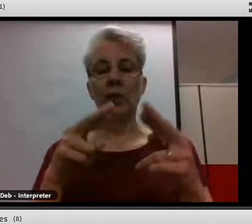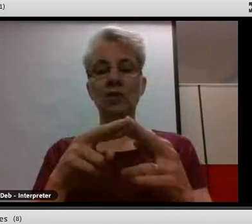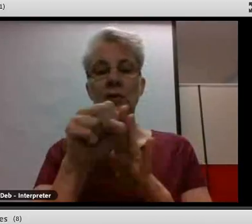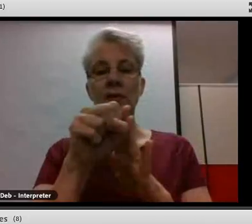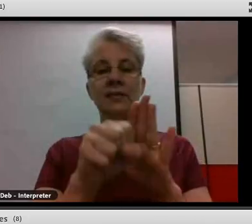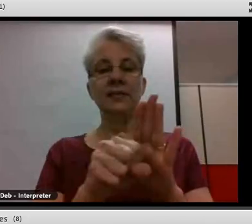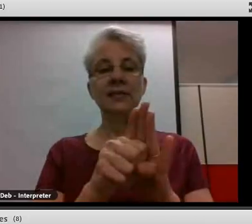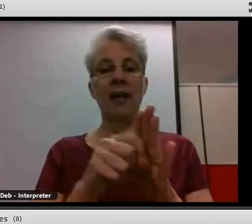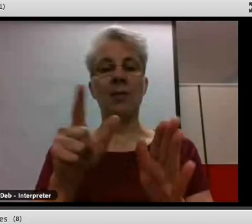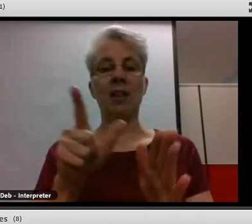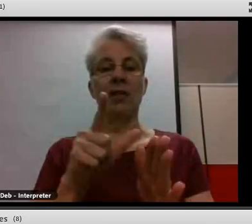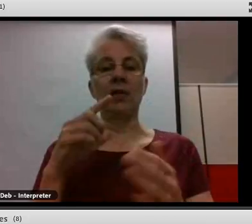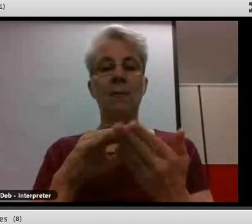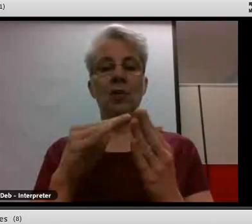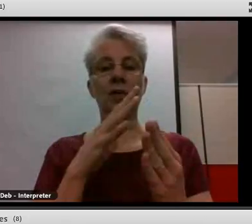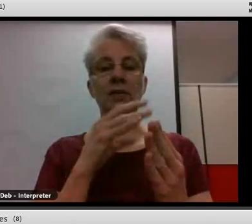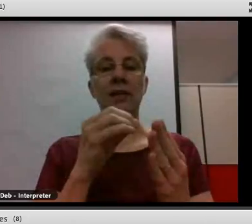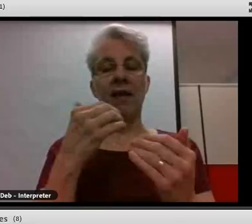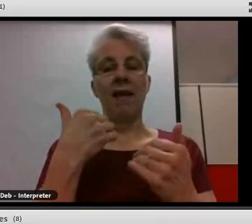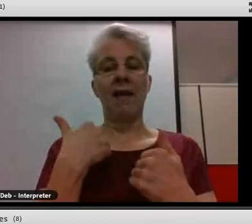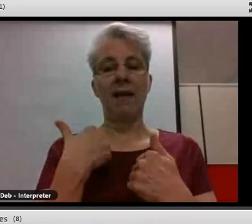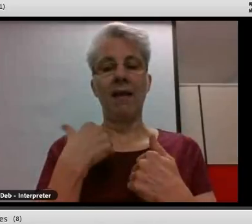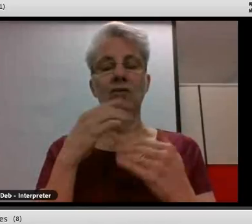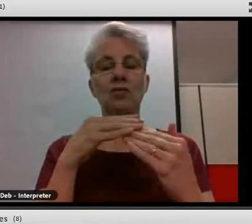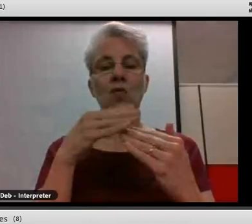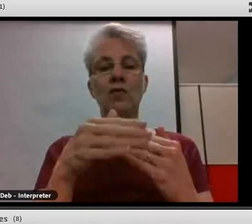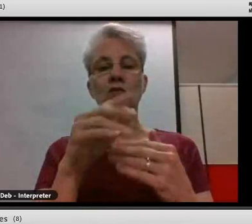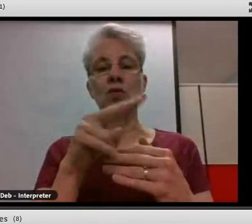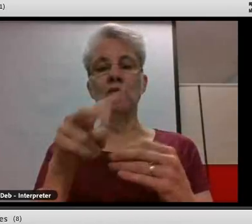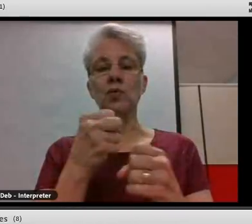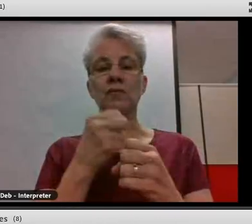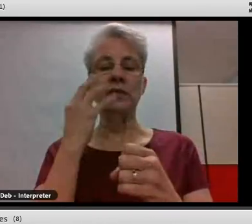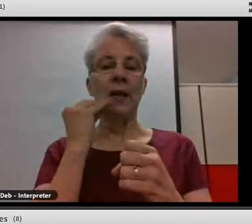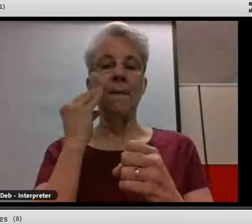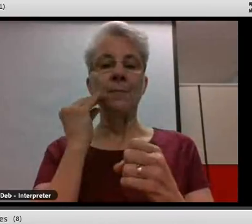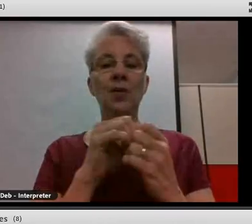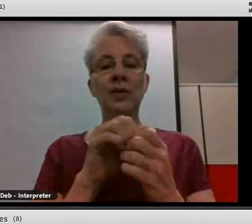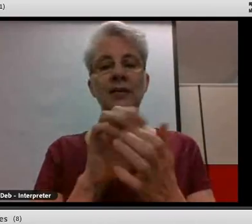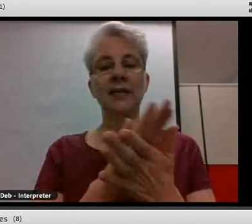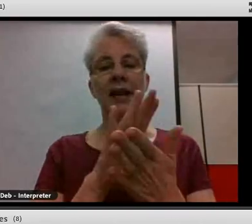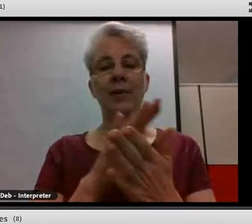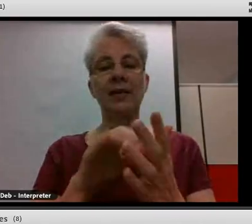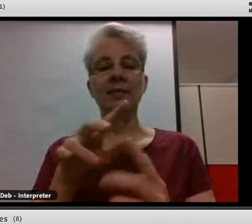She is also an adjunct digital reference professor for the University of Alabama.